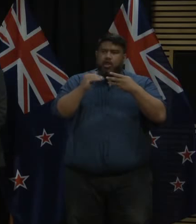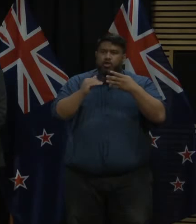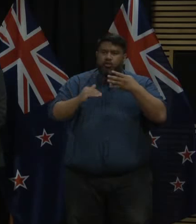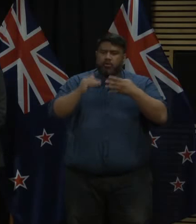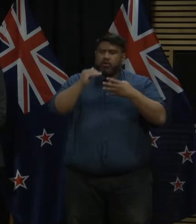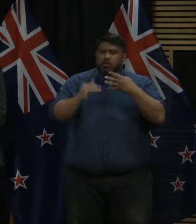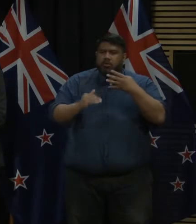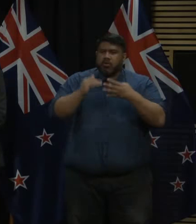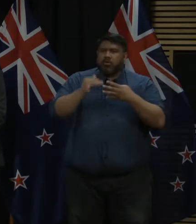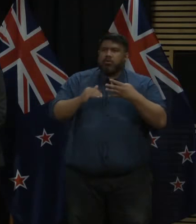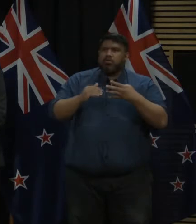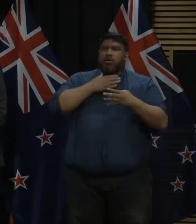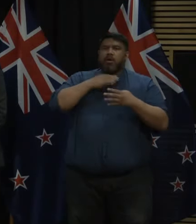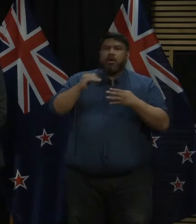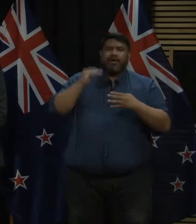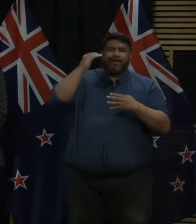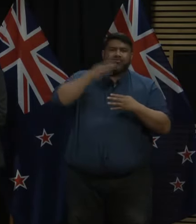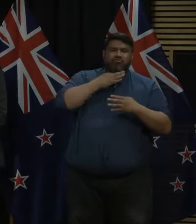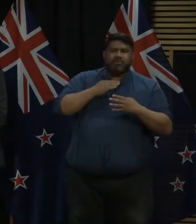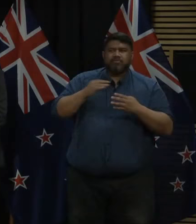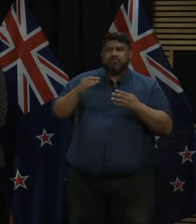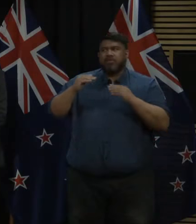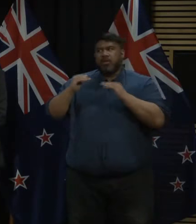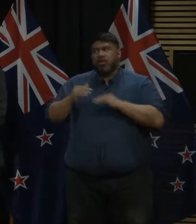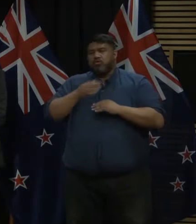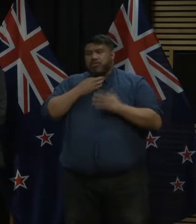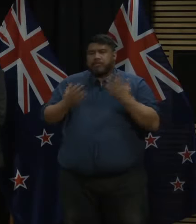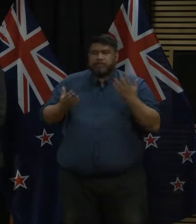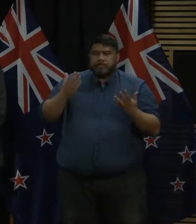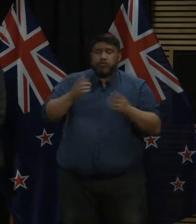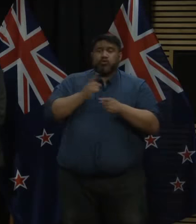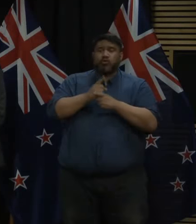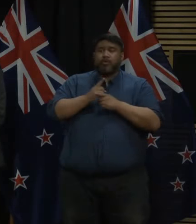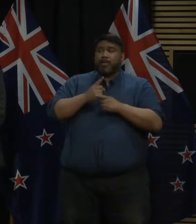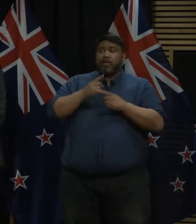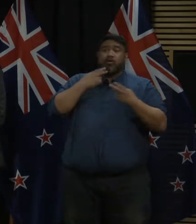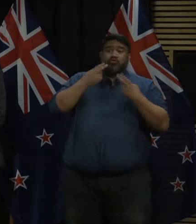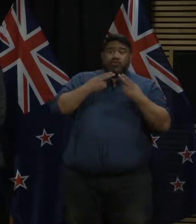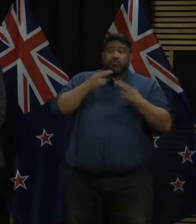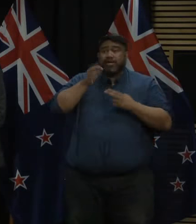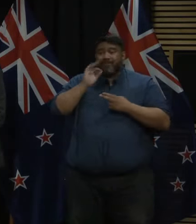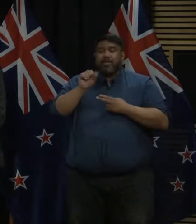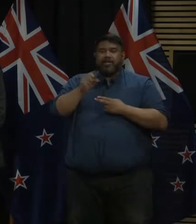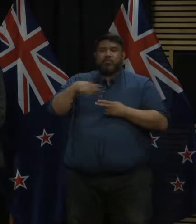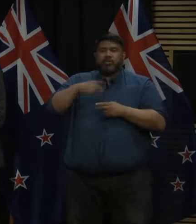talking to those industries and we can see from the alert oval,